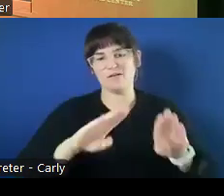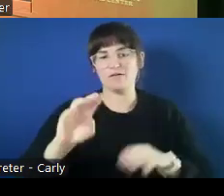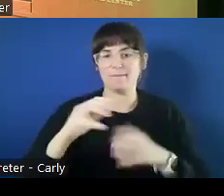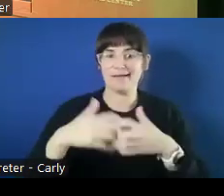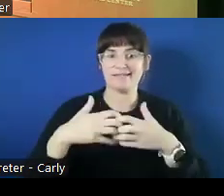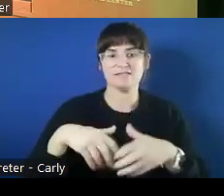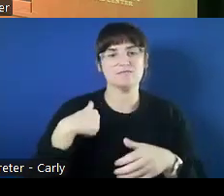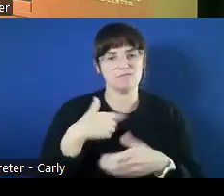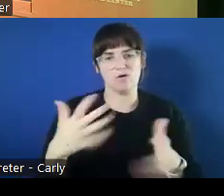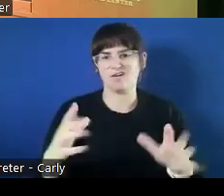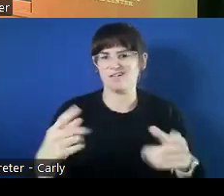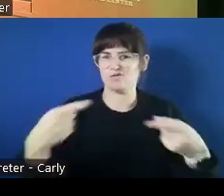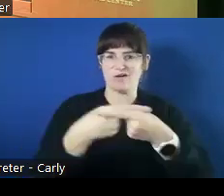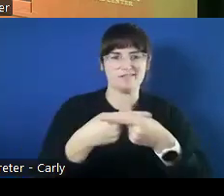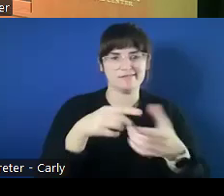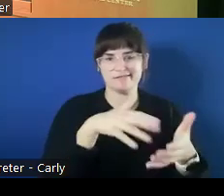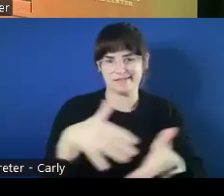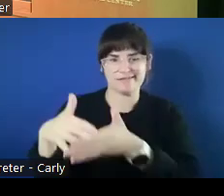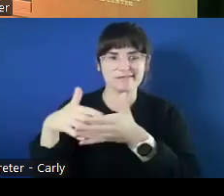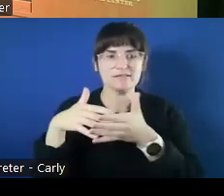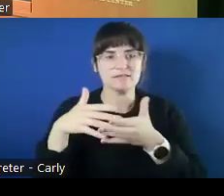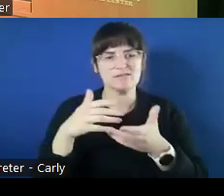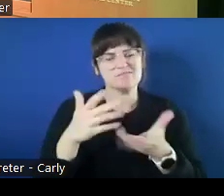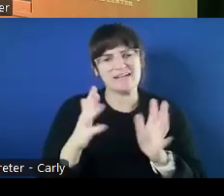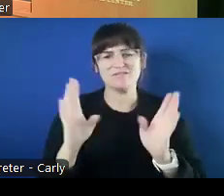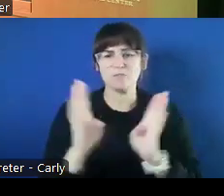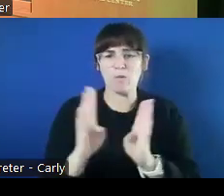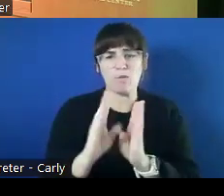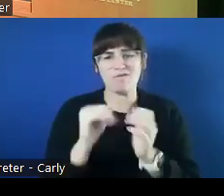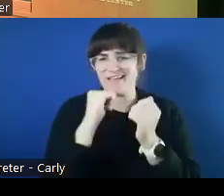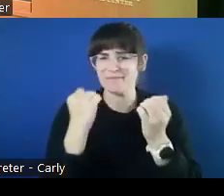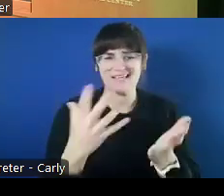direction of these relationships whether um you know depression and anxiety are causing these and